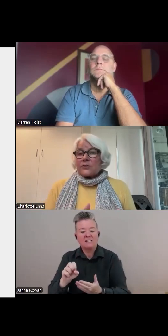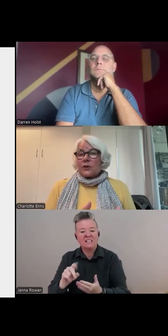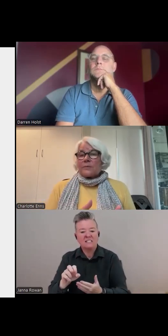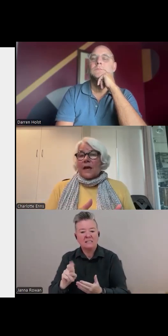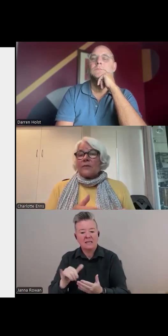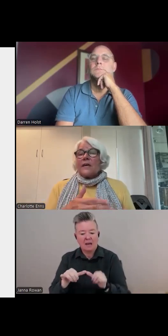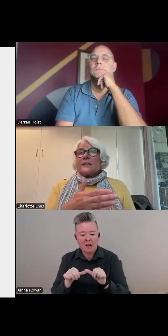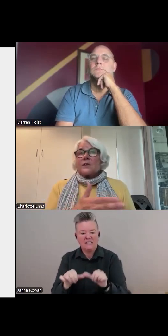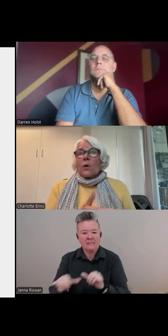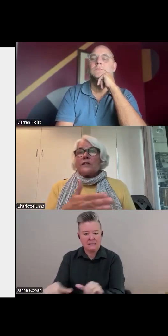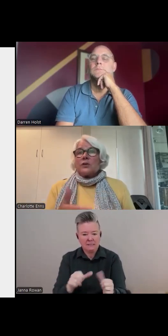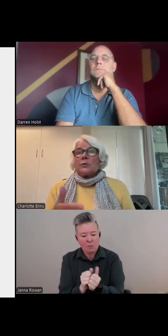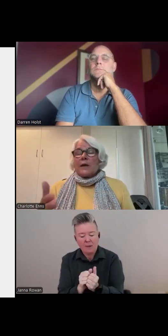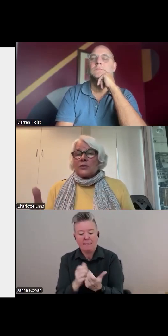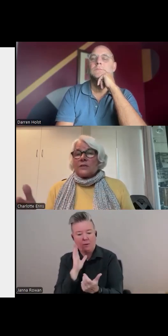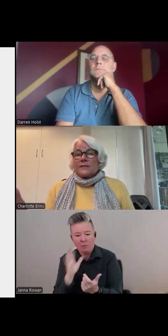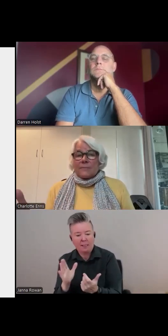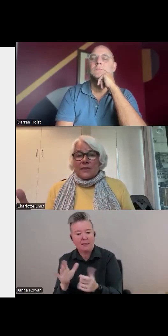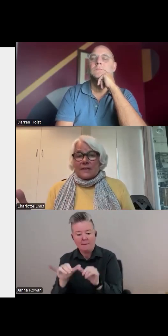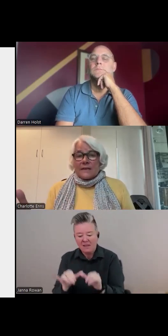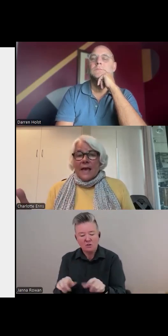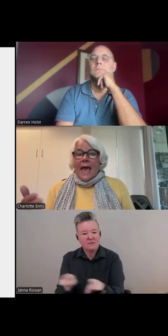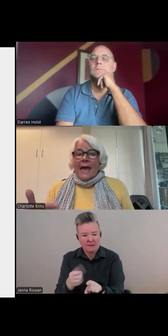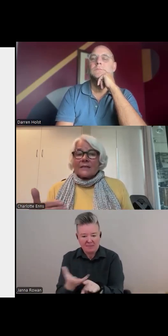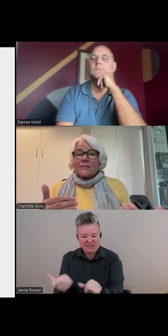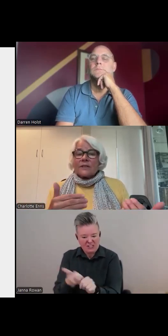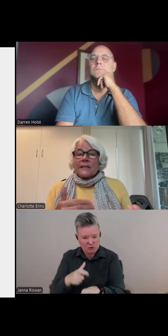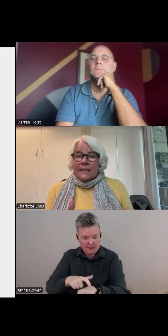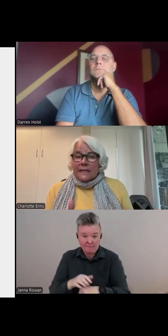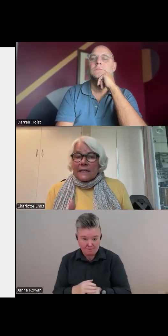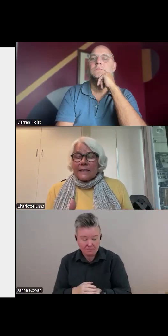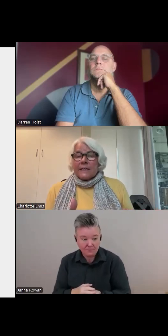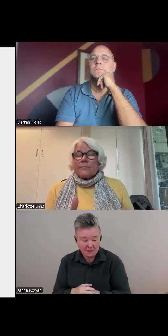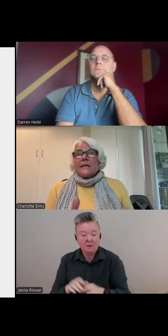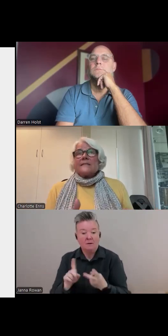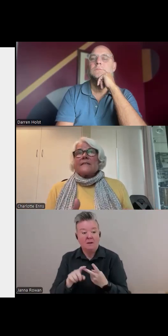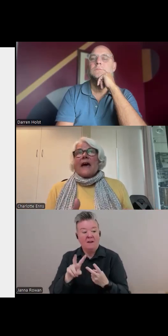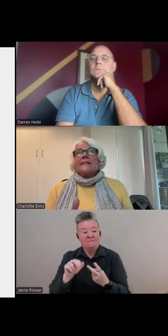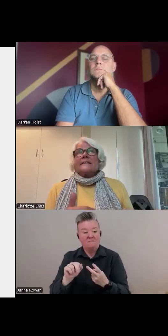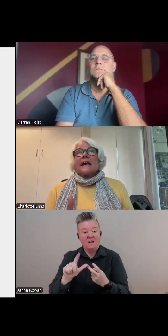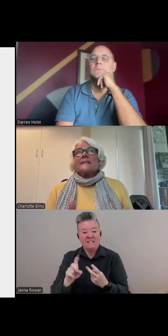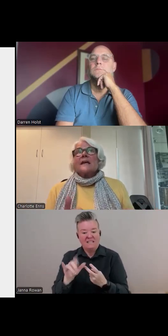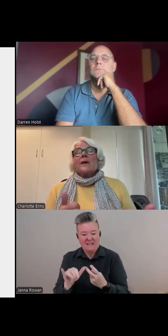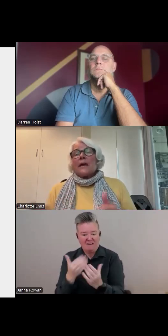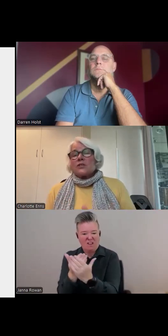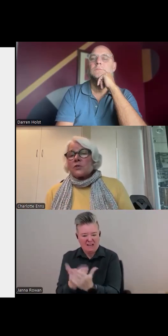in terms of it's going to measure the same things. And validity means that the test measures